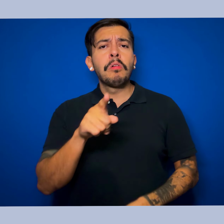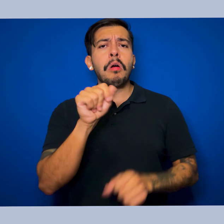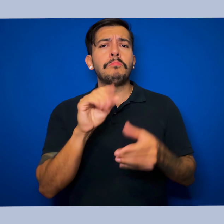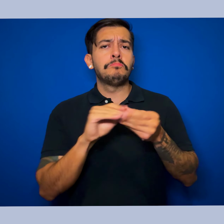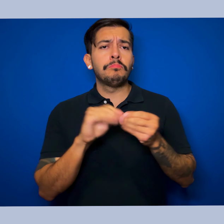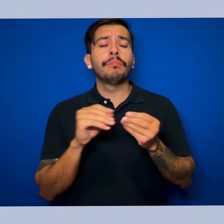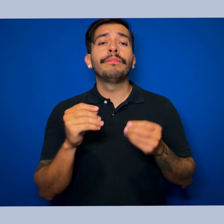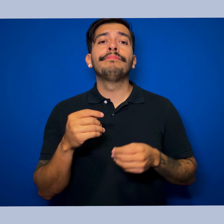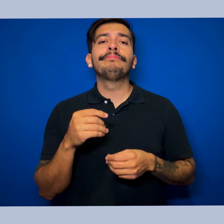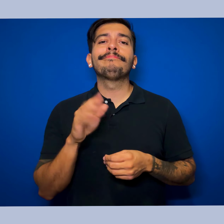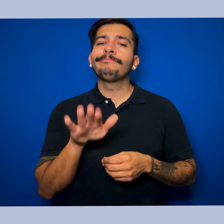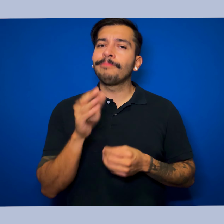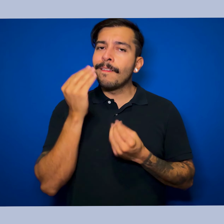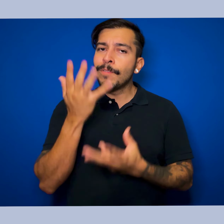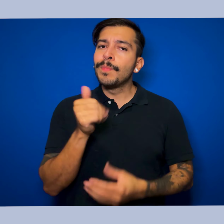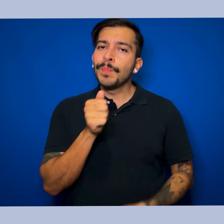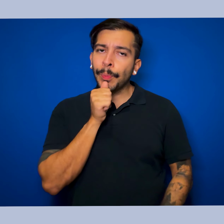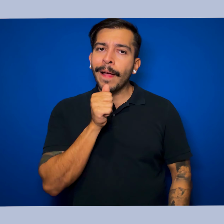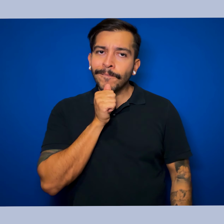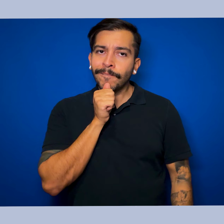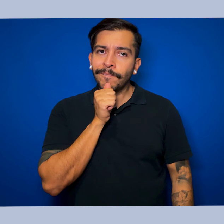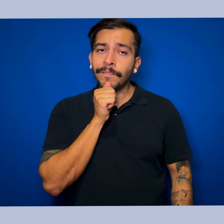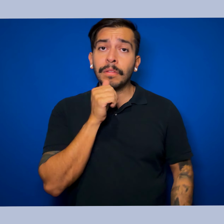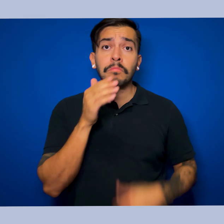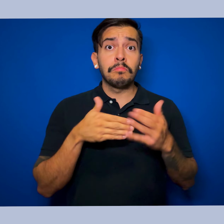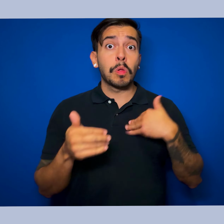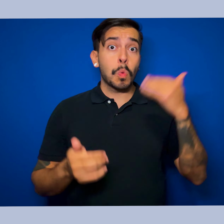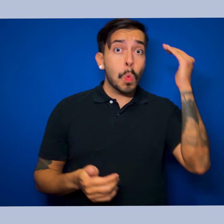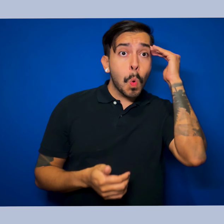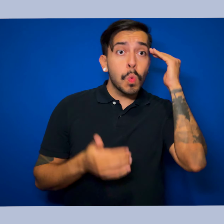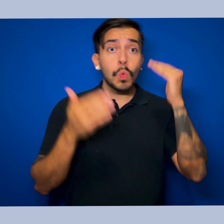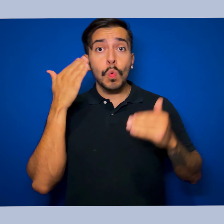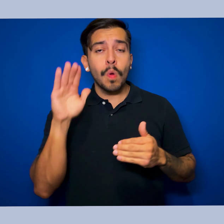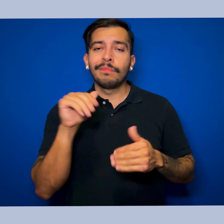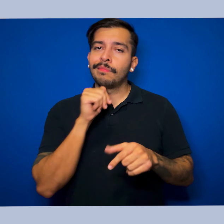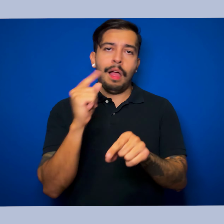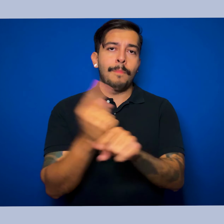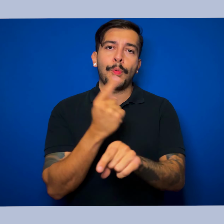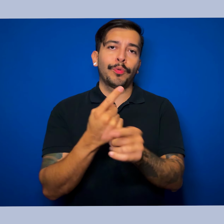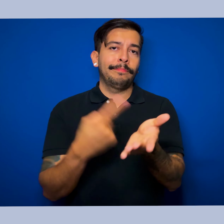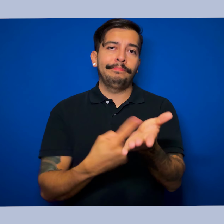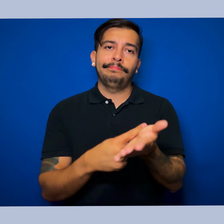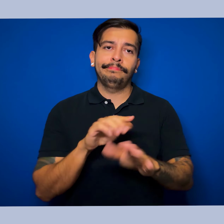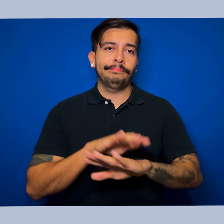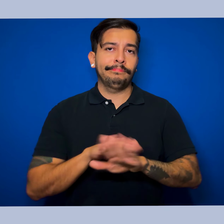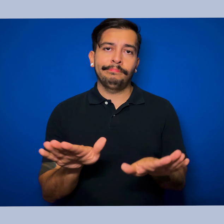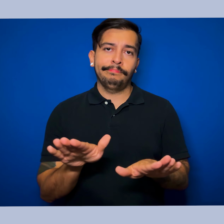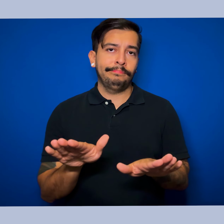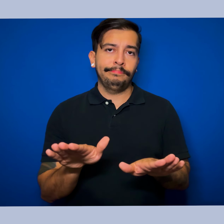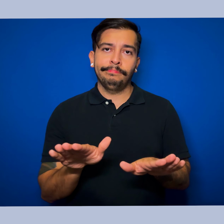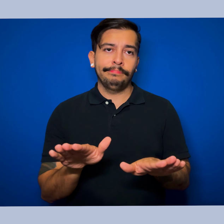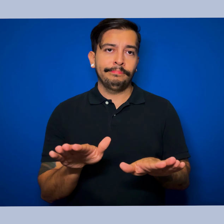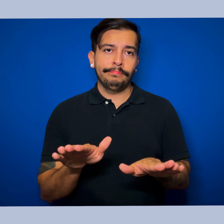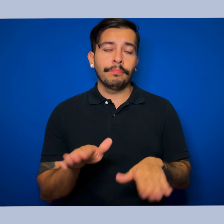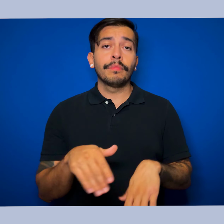you can say, “that kind of information is private. Whether or not I knew, it wouldn't be appropriate for me to talk about it with you.”